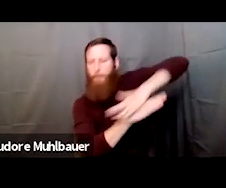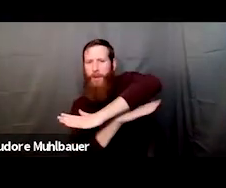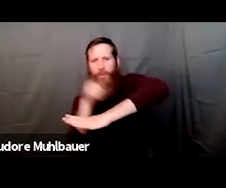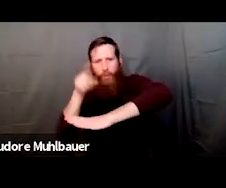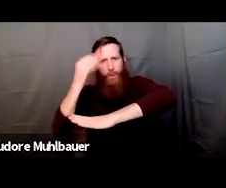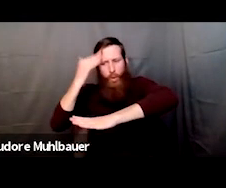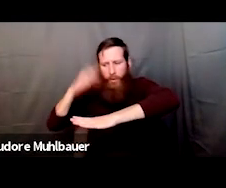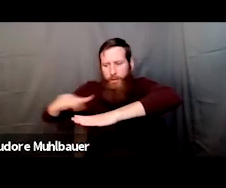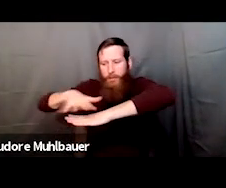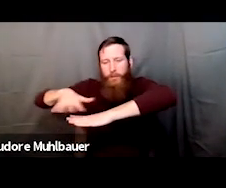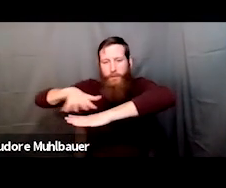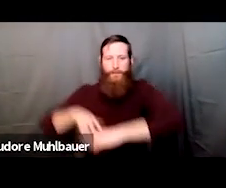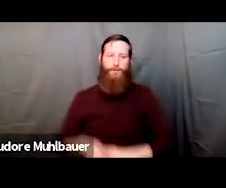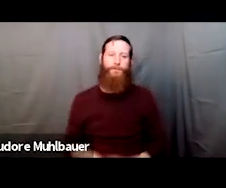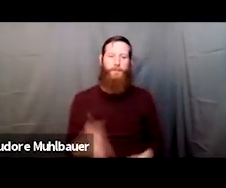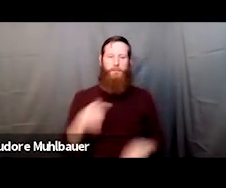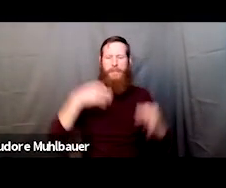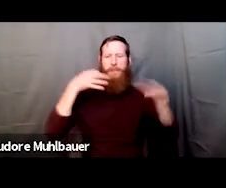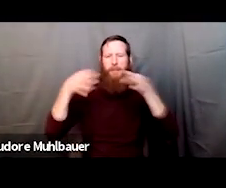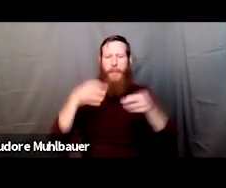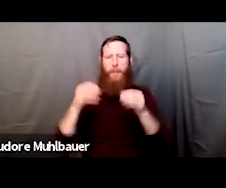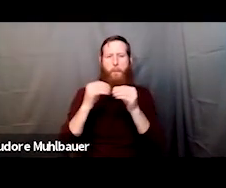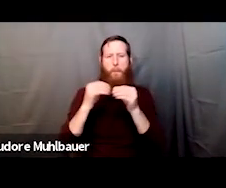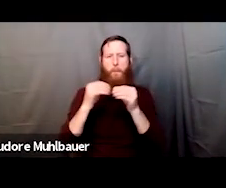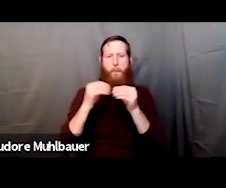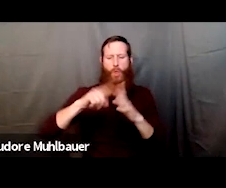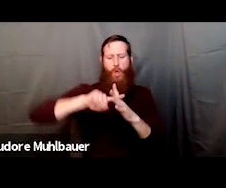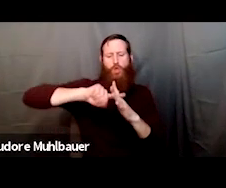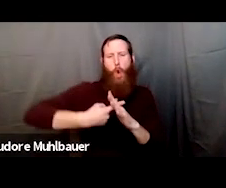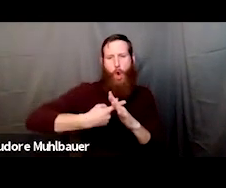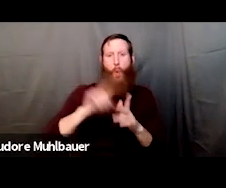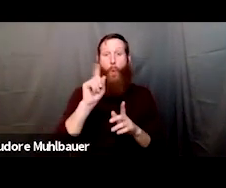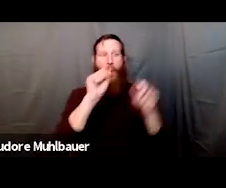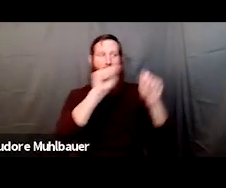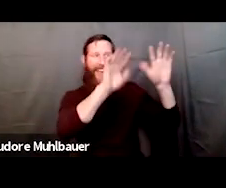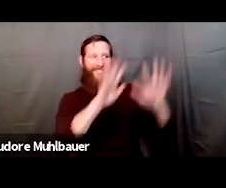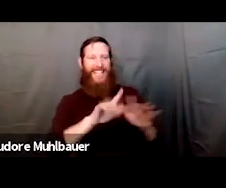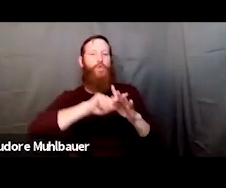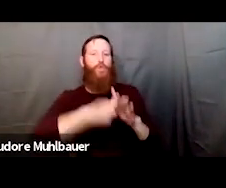So let's talk a little but more about the start zone, or where avalanches would start